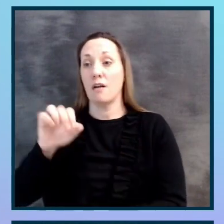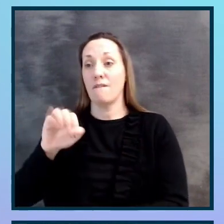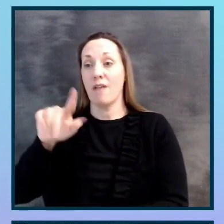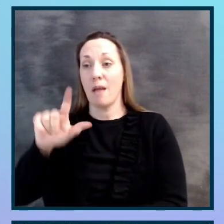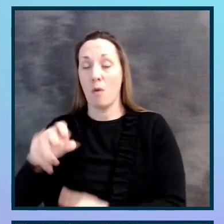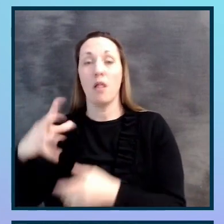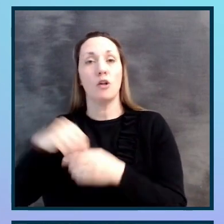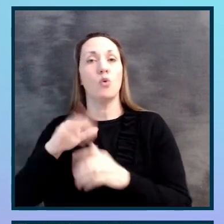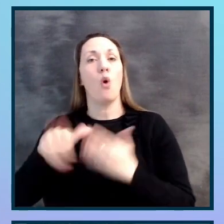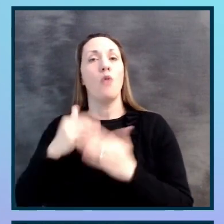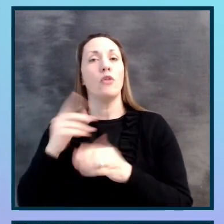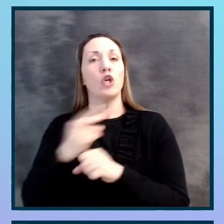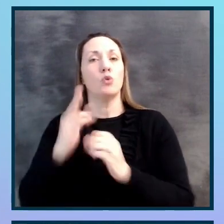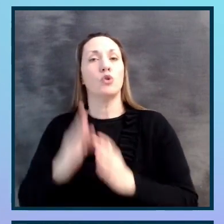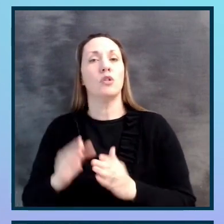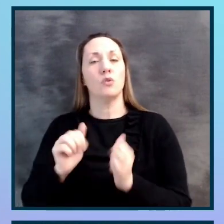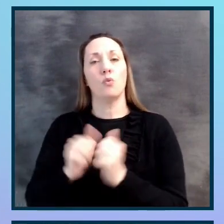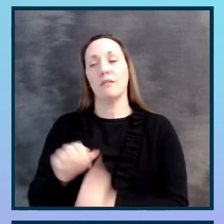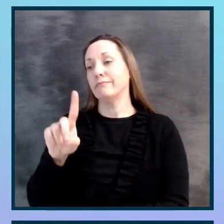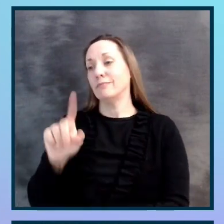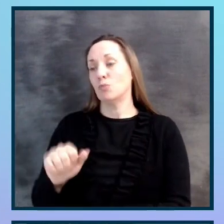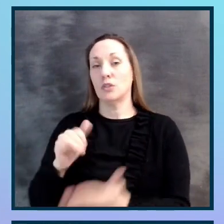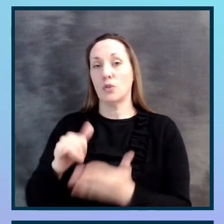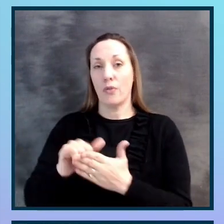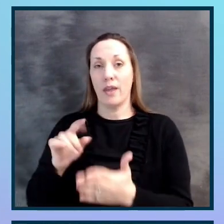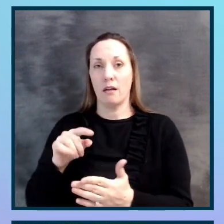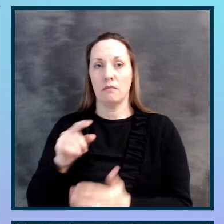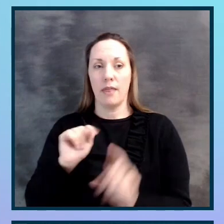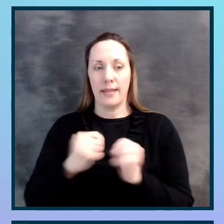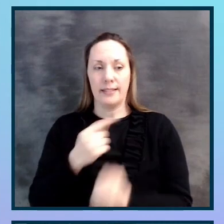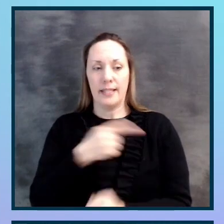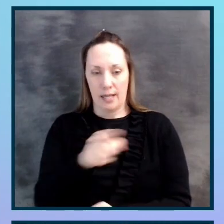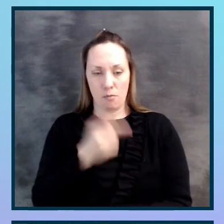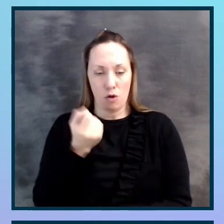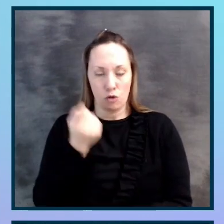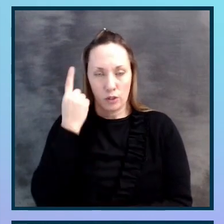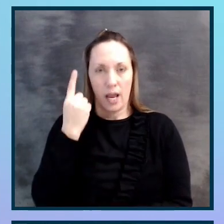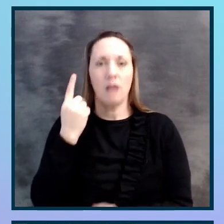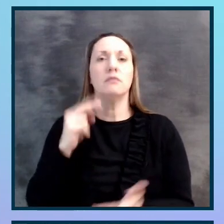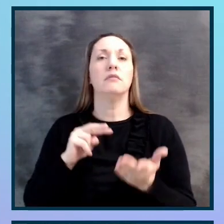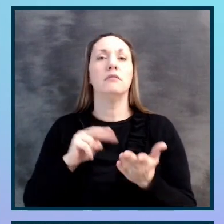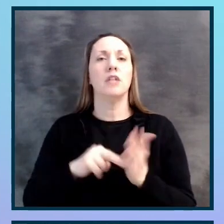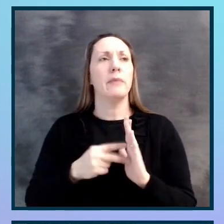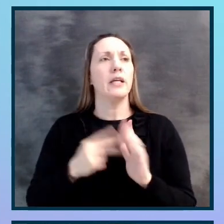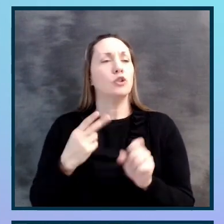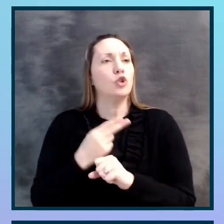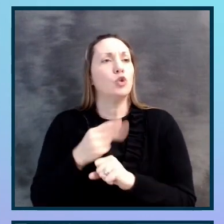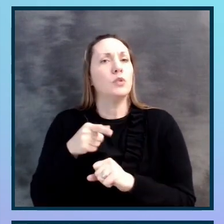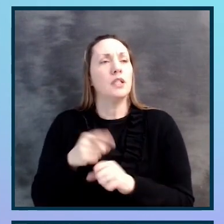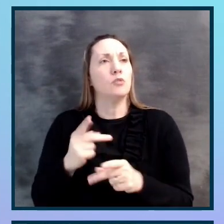so that the team understood what it meant to use this product using assistive technologies,